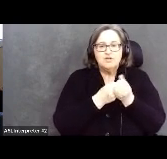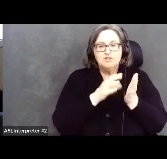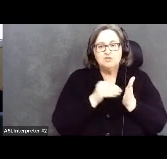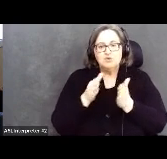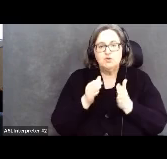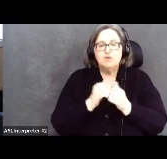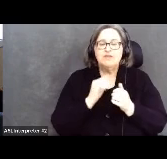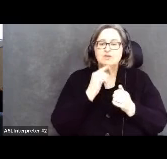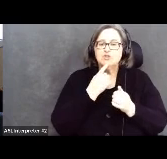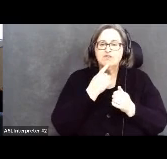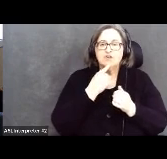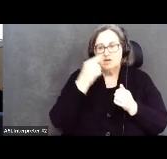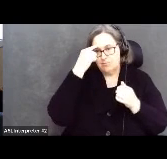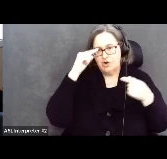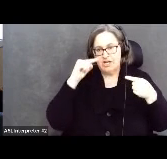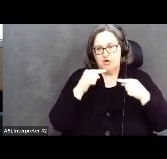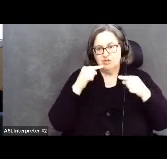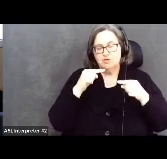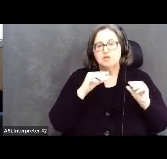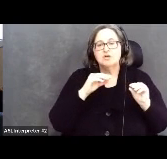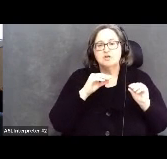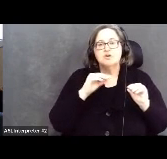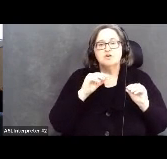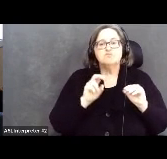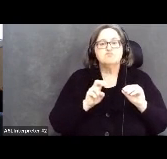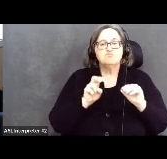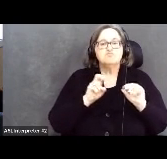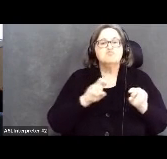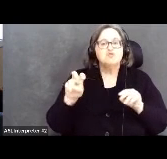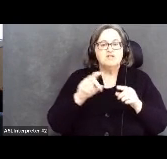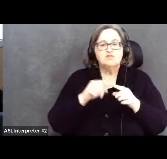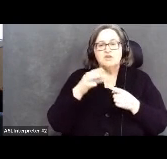severe brain injury who are moving into special education or moderate brain injury.